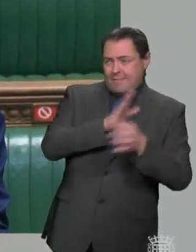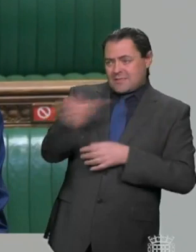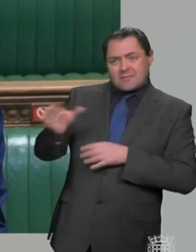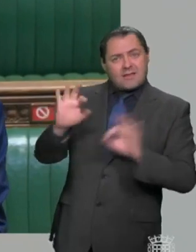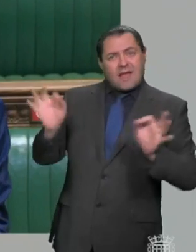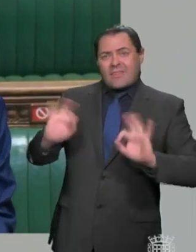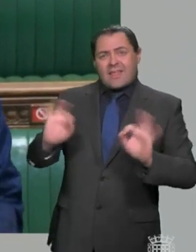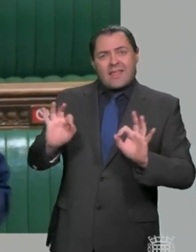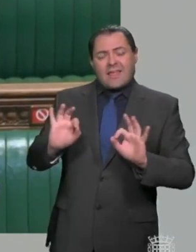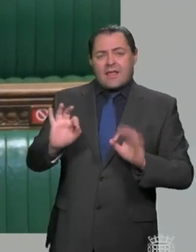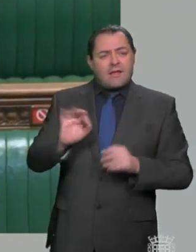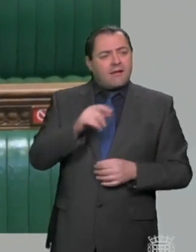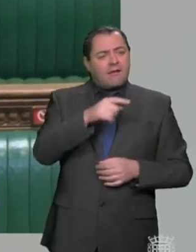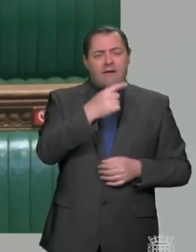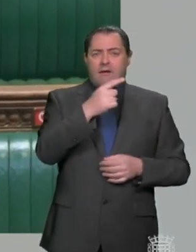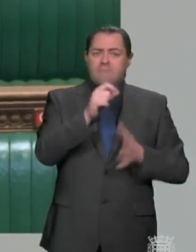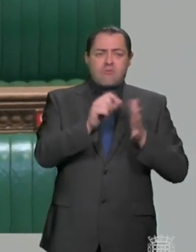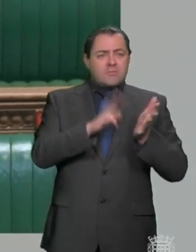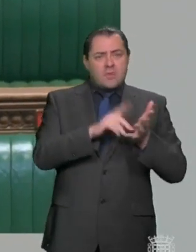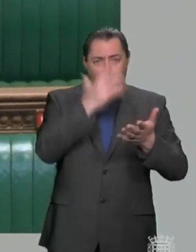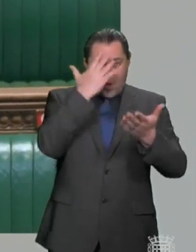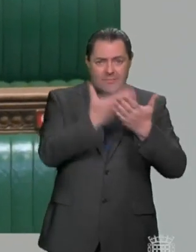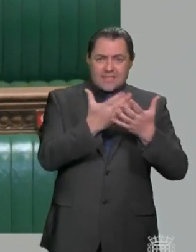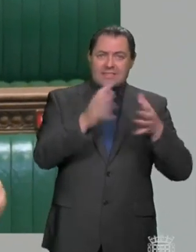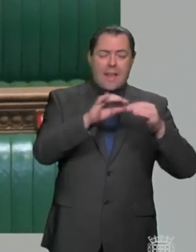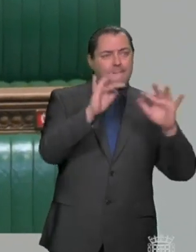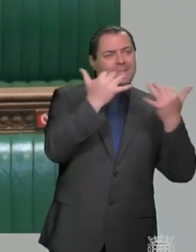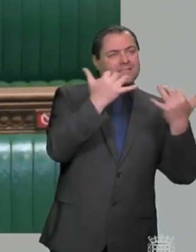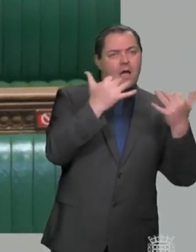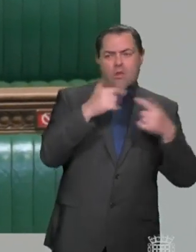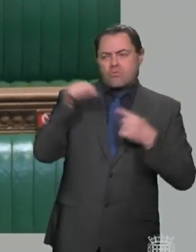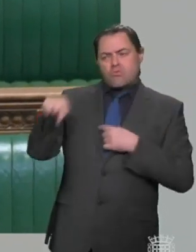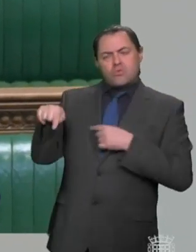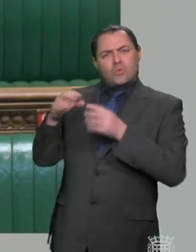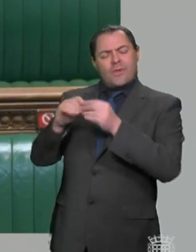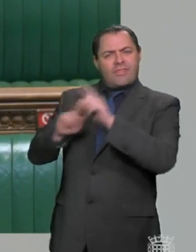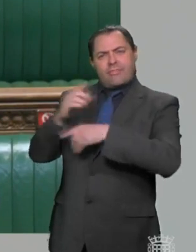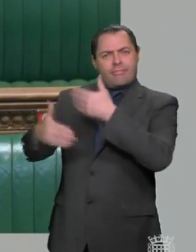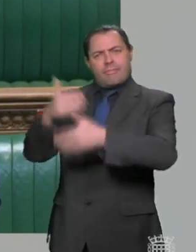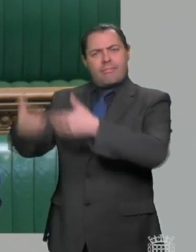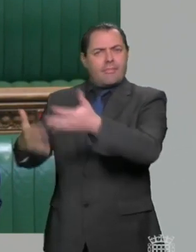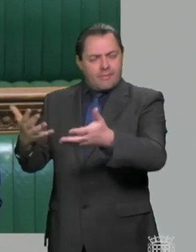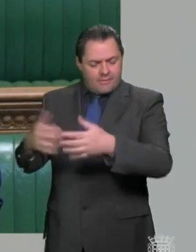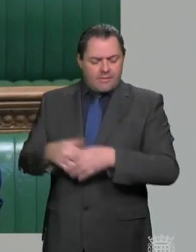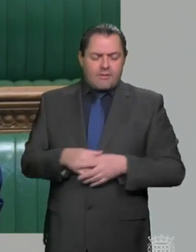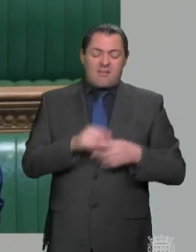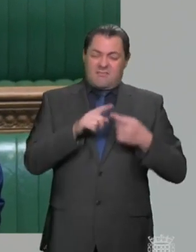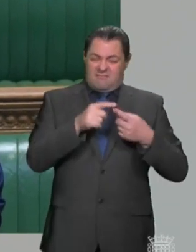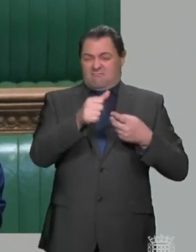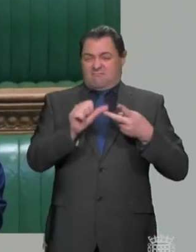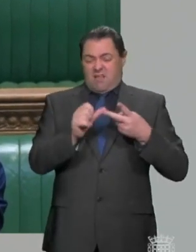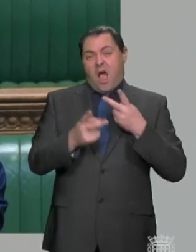“1,000 times far too obsessed with the media”. Another central allegation briefed overnight